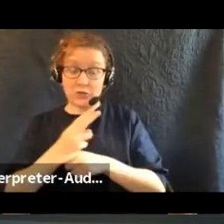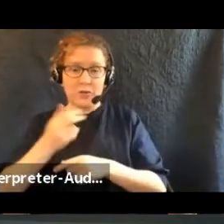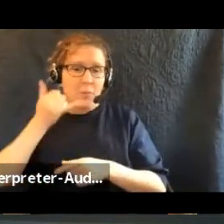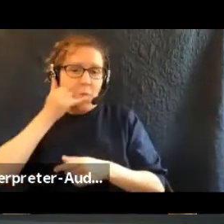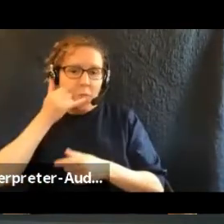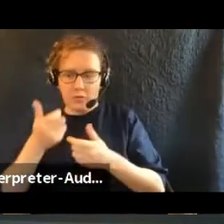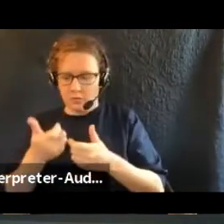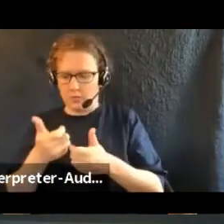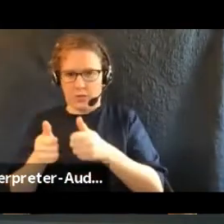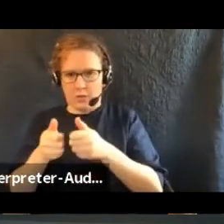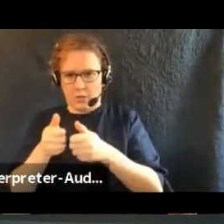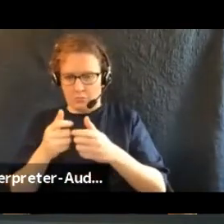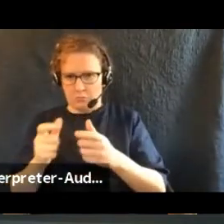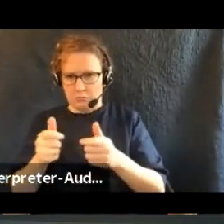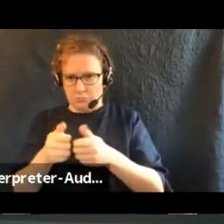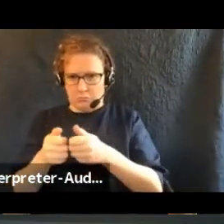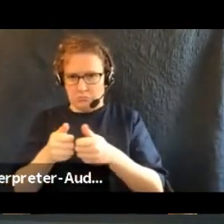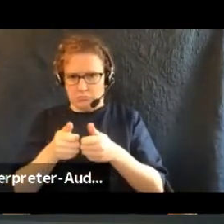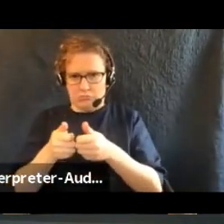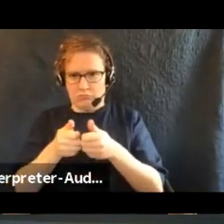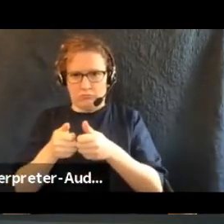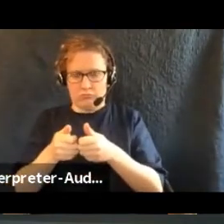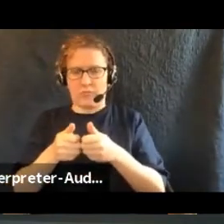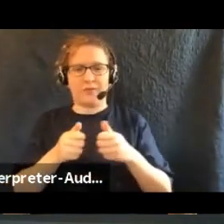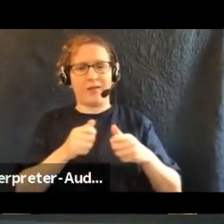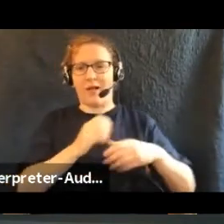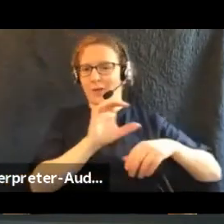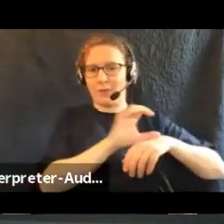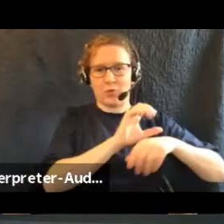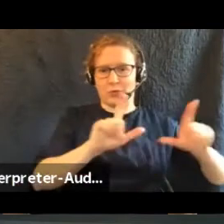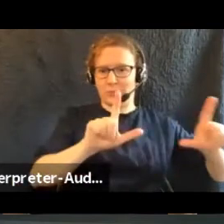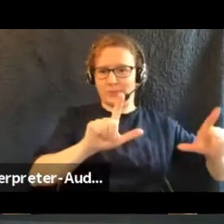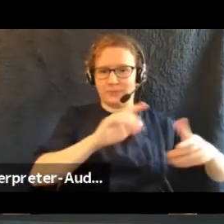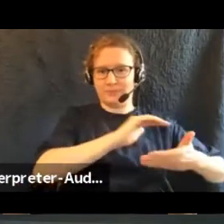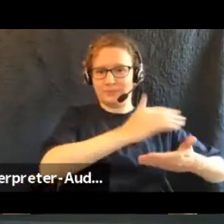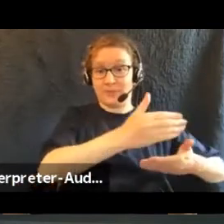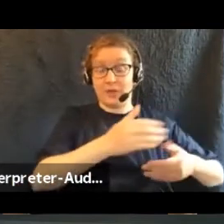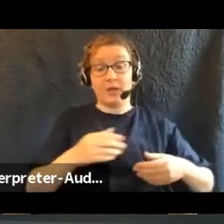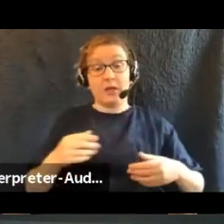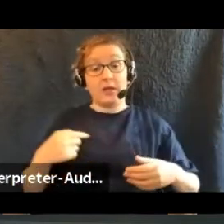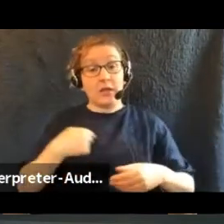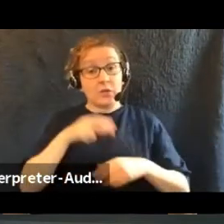we work with partners who have, who use both desktop and mobile internet,